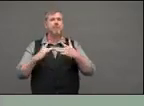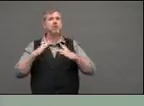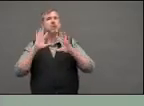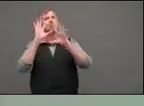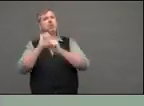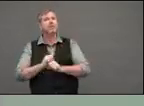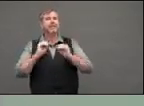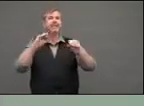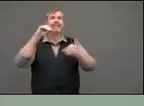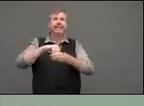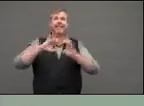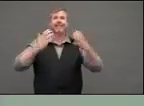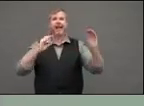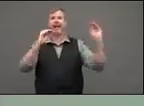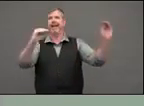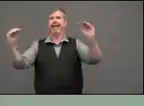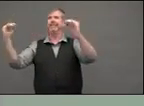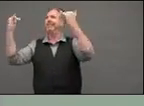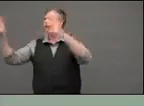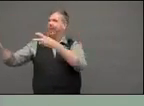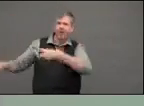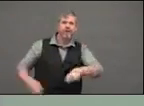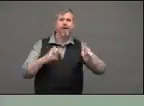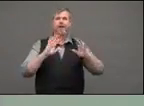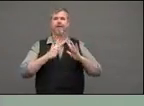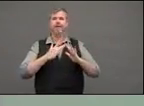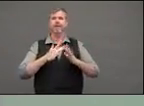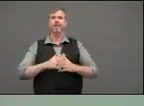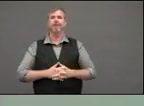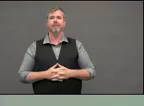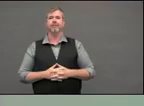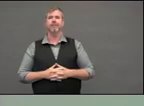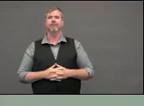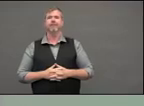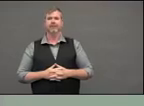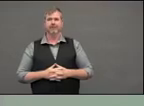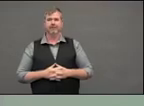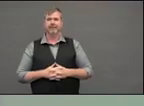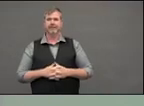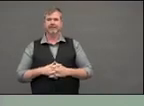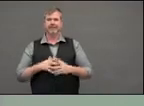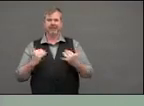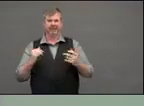how to work a computer and i think just right now it's very